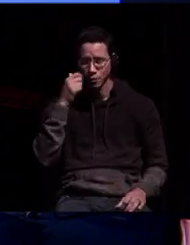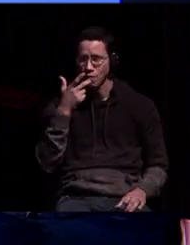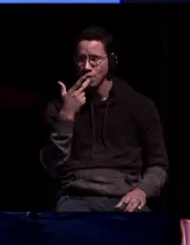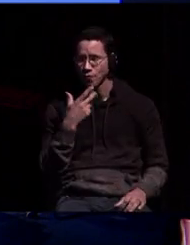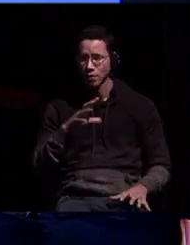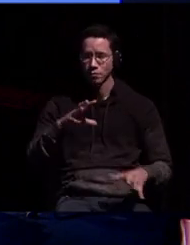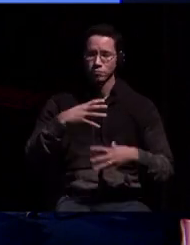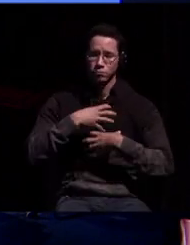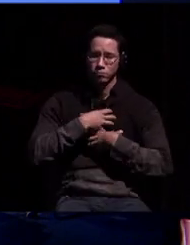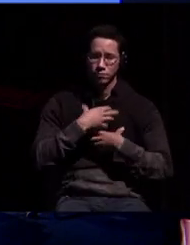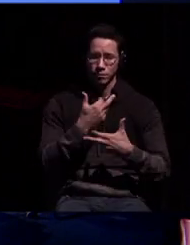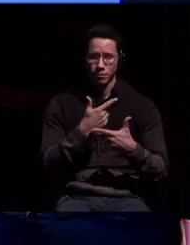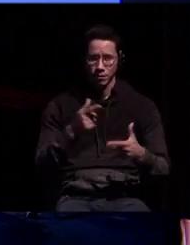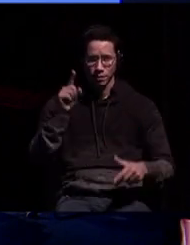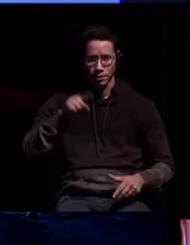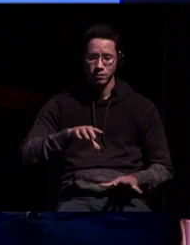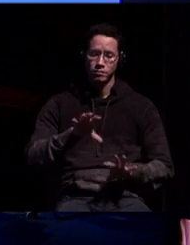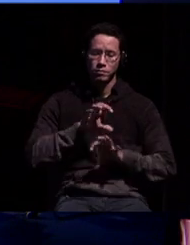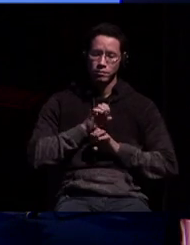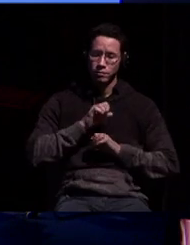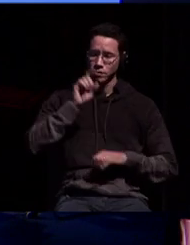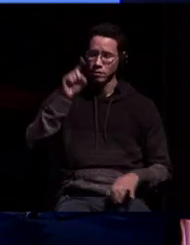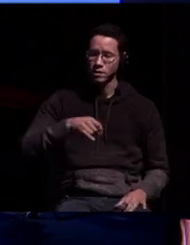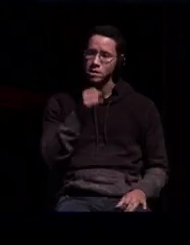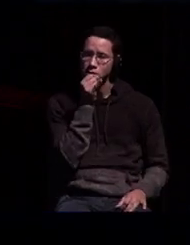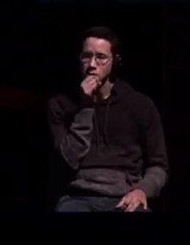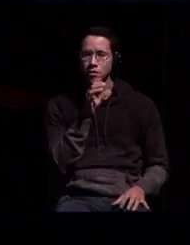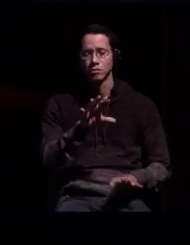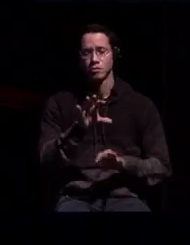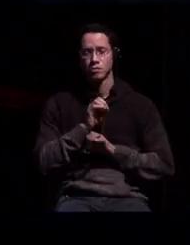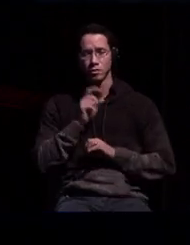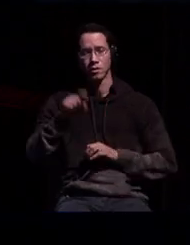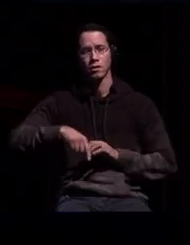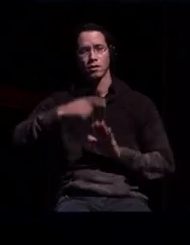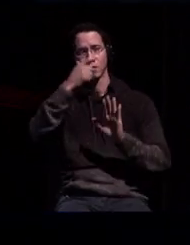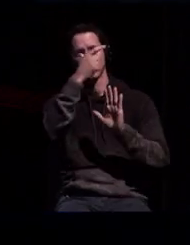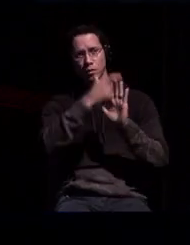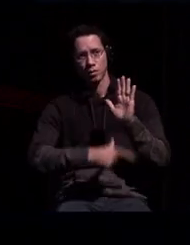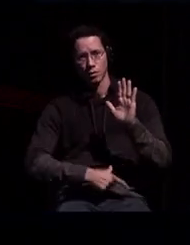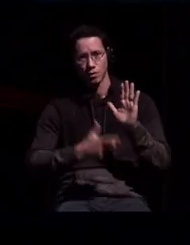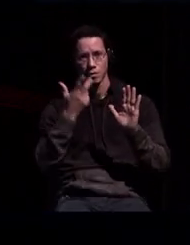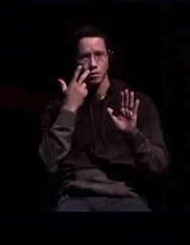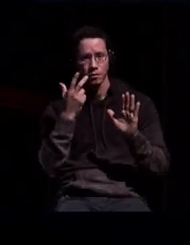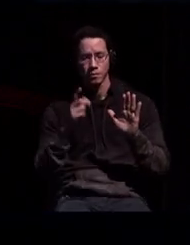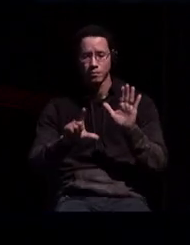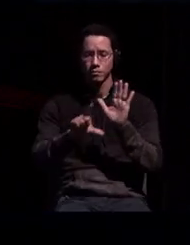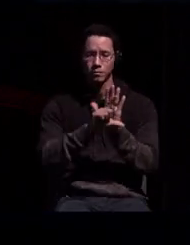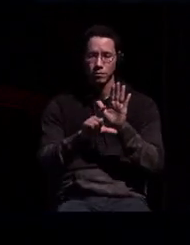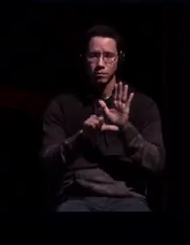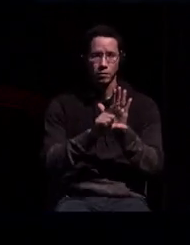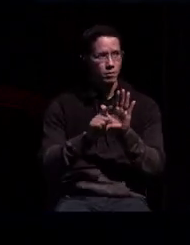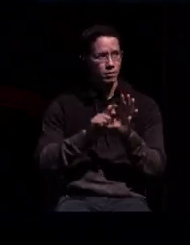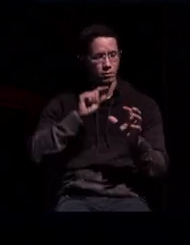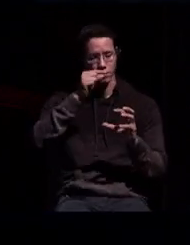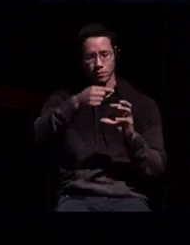empowerment I mean incorporate the international legal model for gender equality.